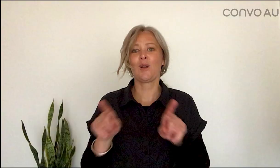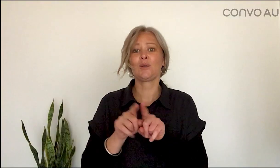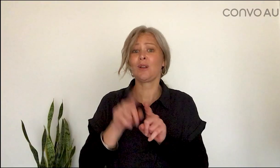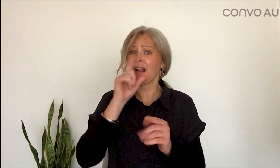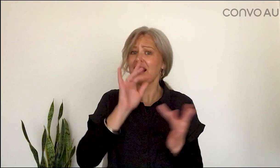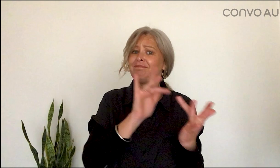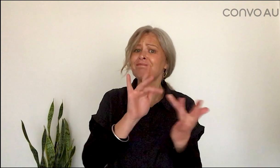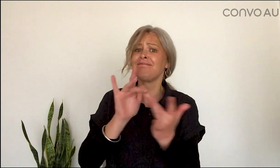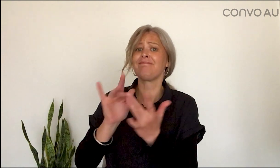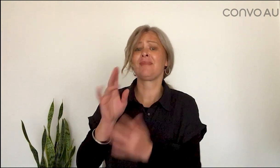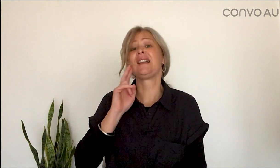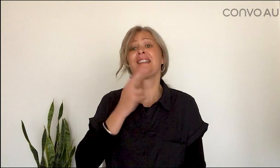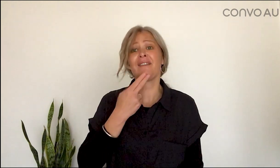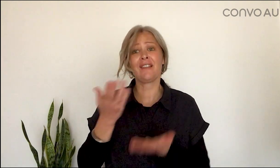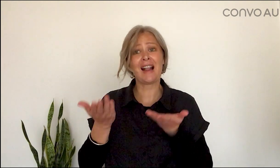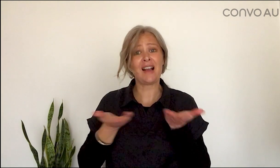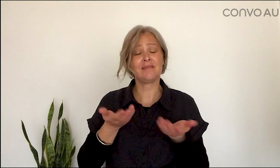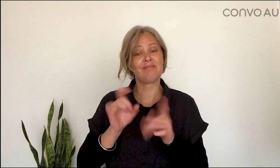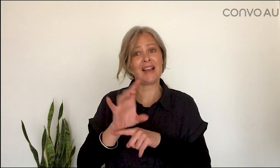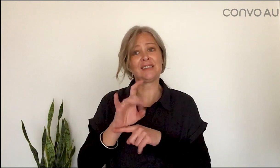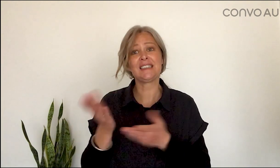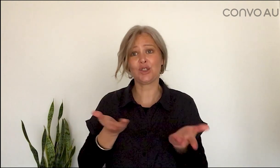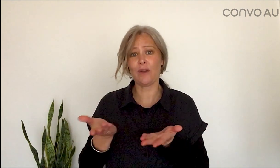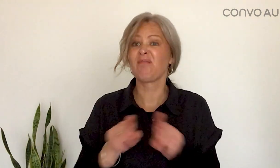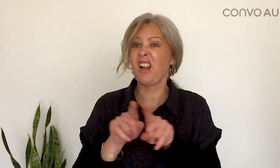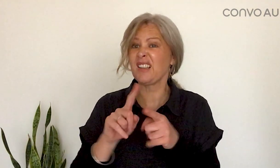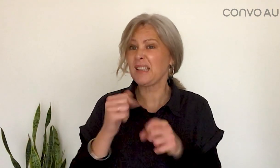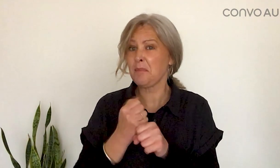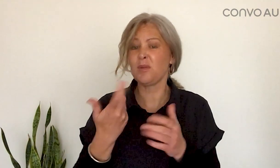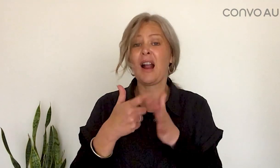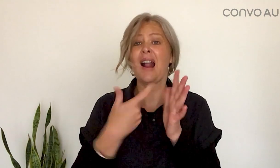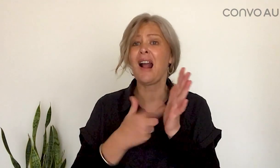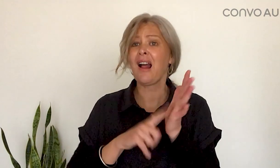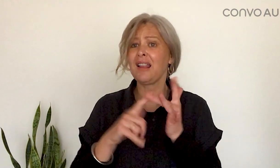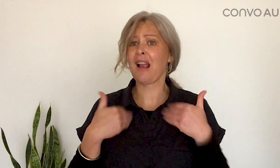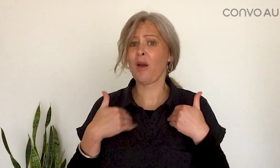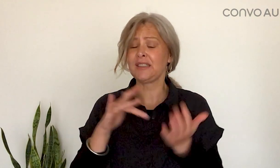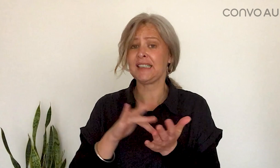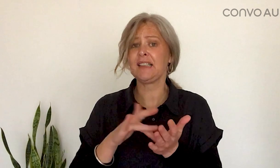Or seek Deaf counselling services through organisations like Karli Health Centre.